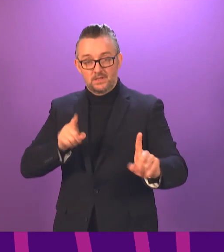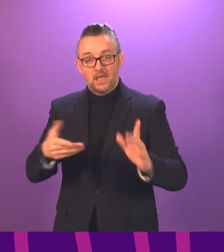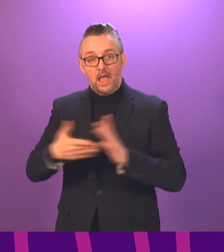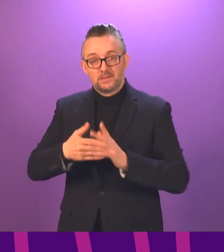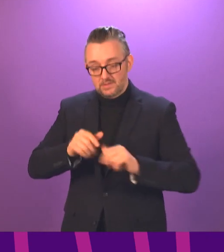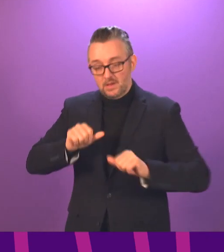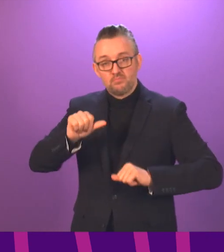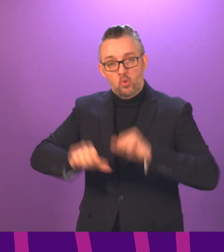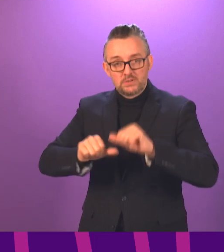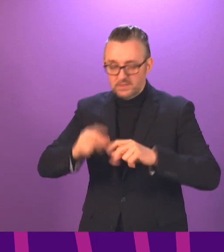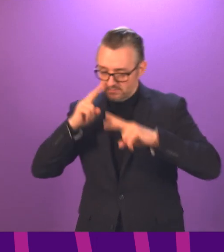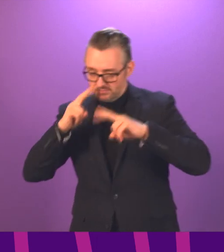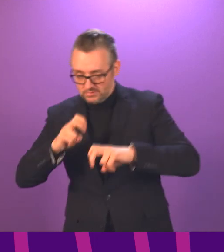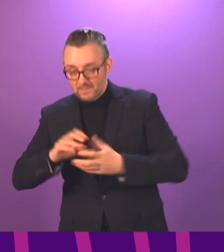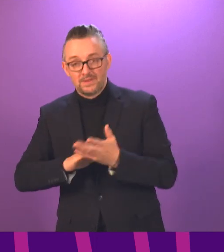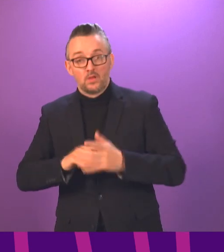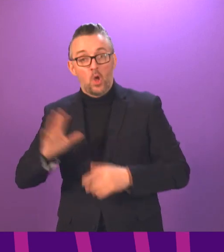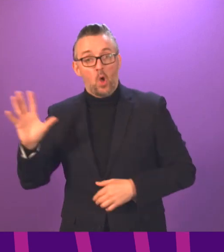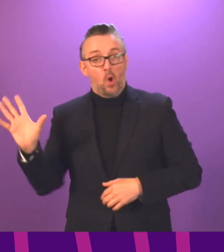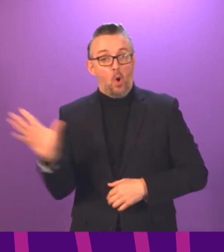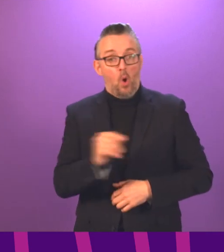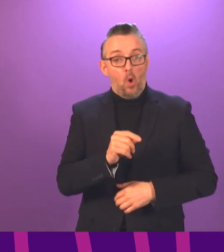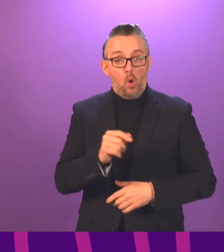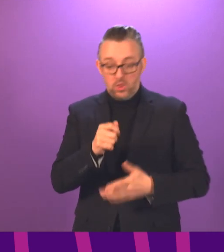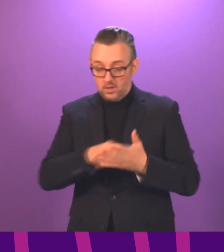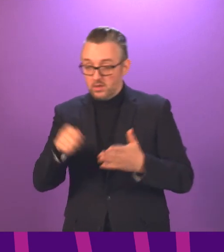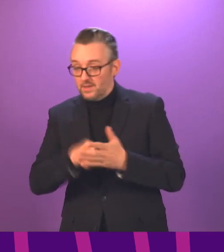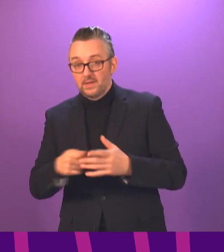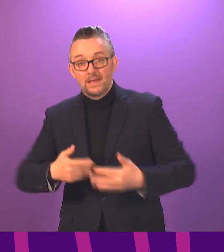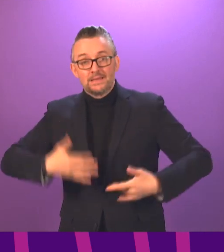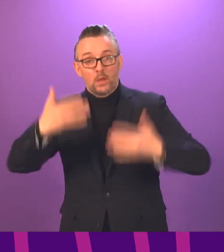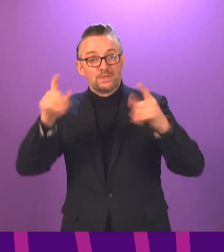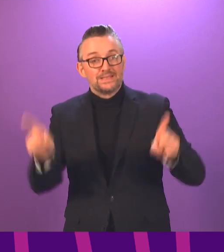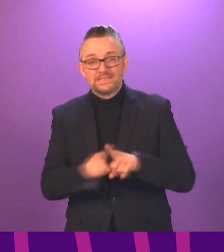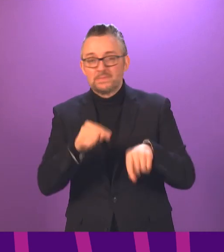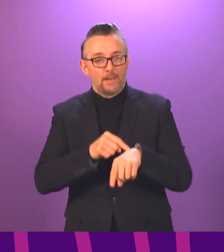scrutinised means that not all constituencies will be counted simultaneously. It is expected